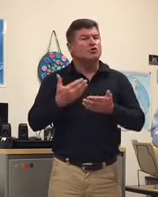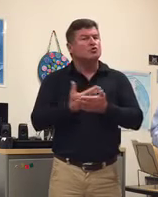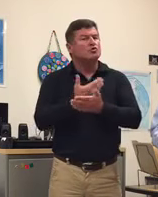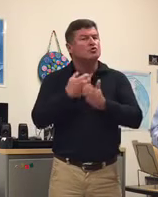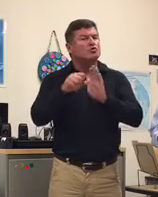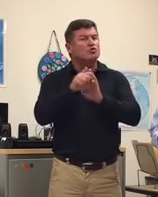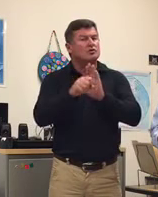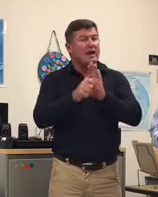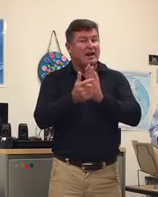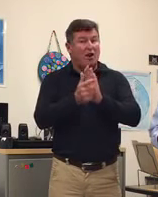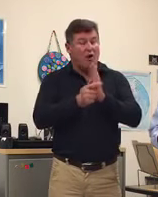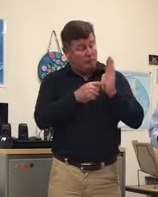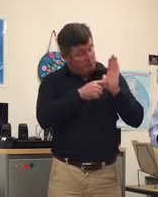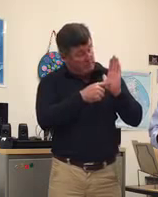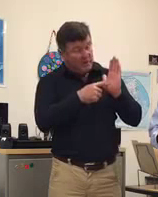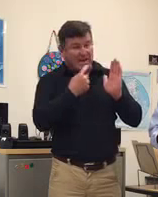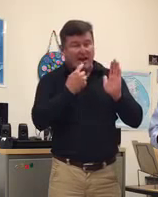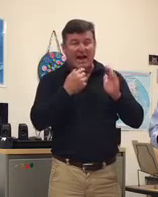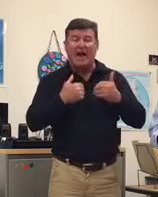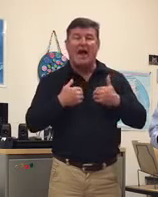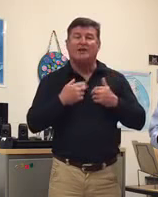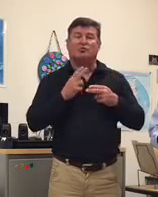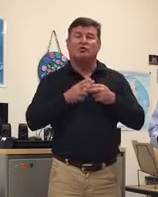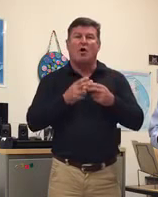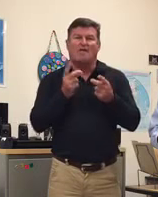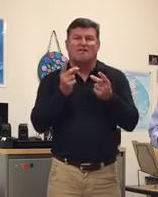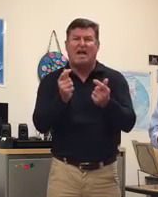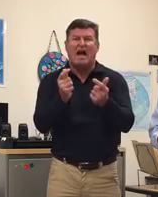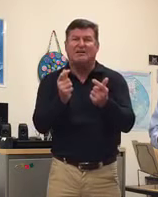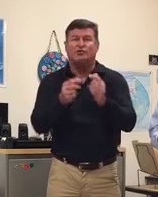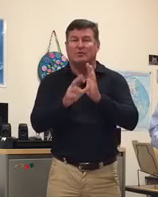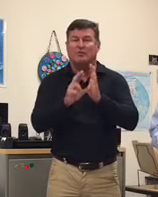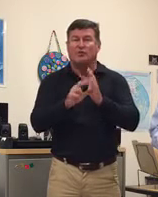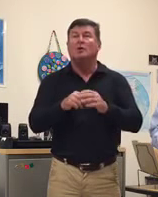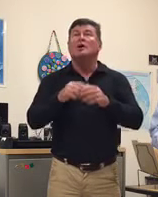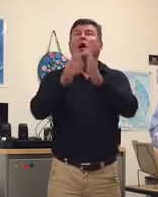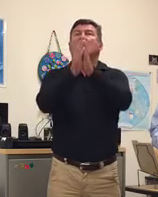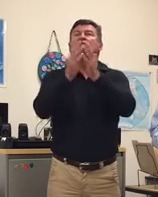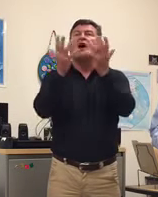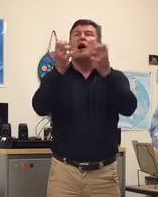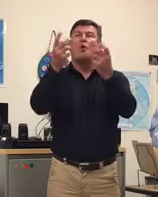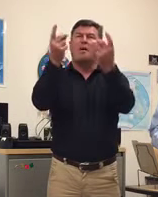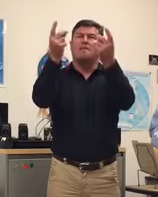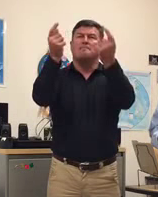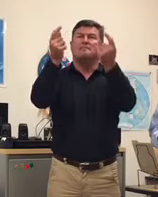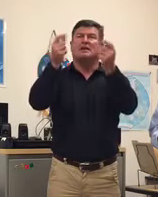Now as I pointed out, our new state law allows for what's gonna be known as an expedited review, where you can ask for